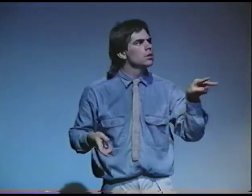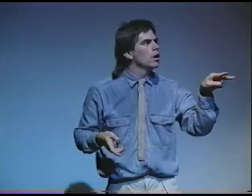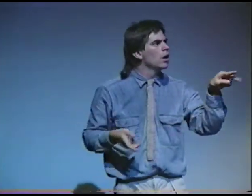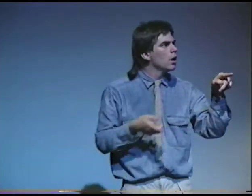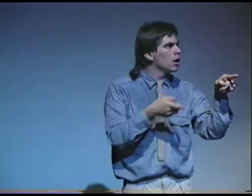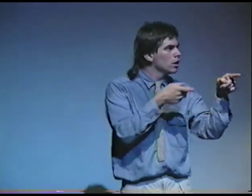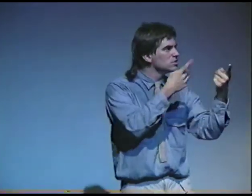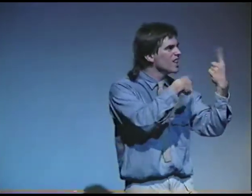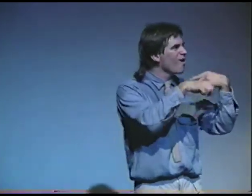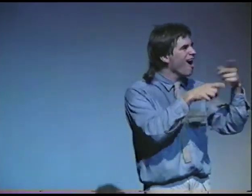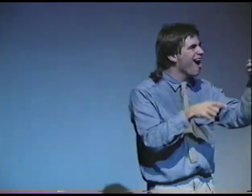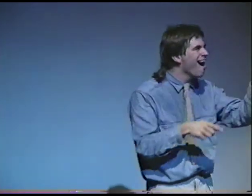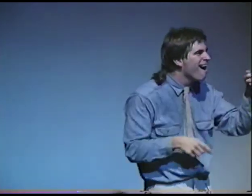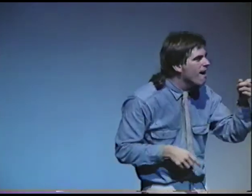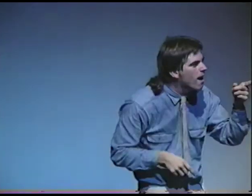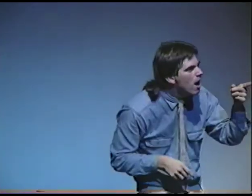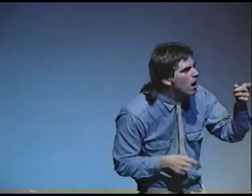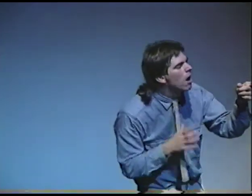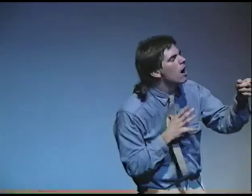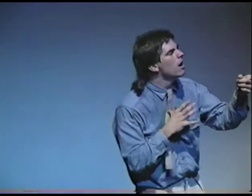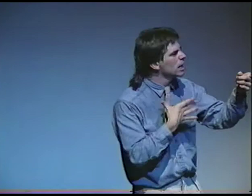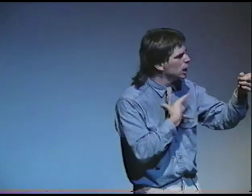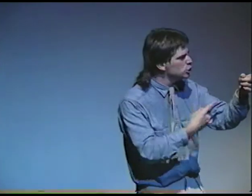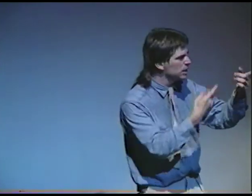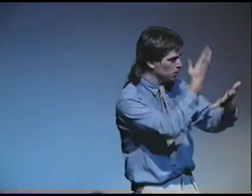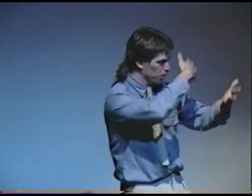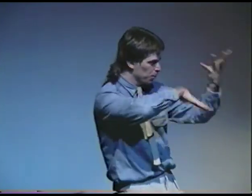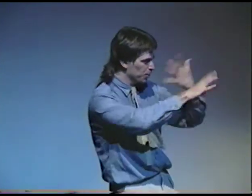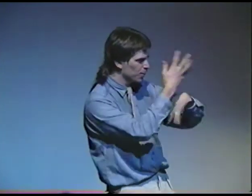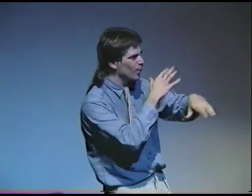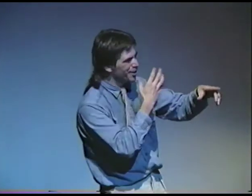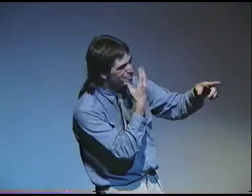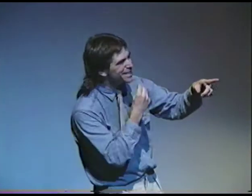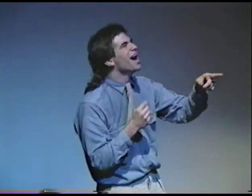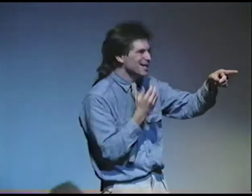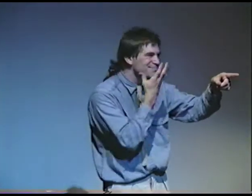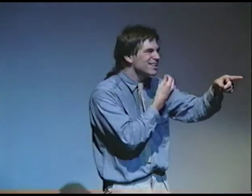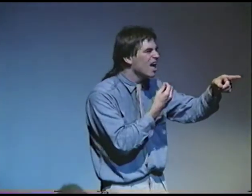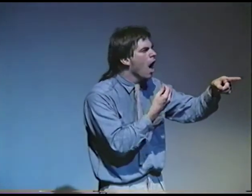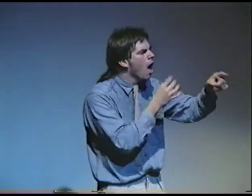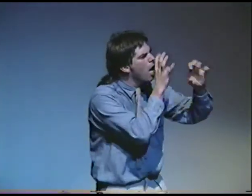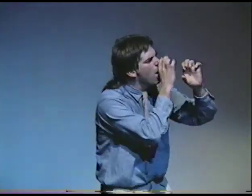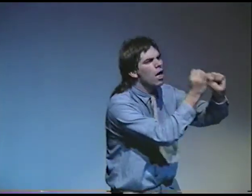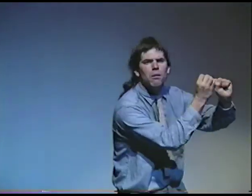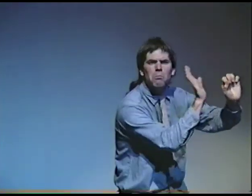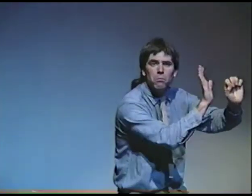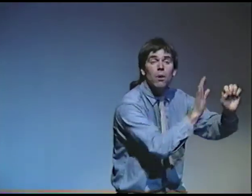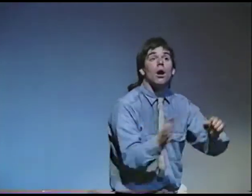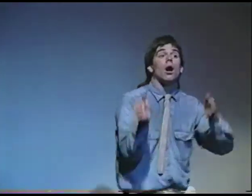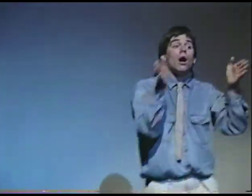Hearing people don't know sign language. And they see it, and they say it's interesting. The hands are pretty.